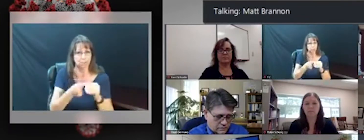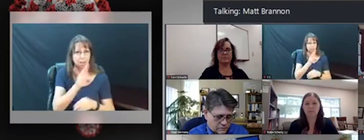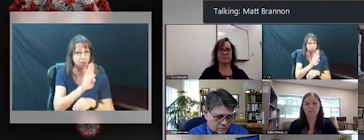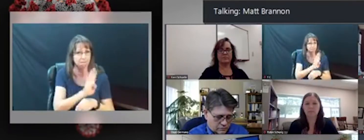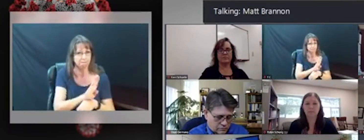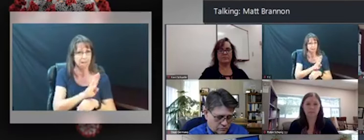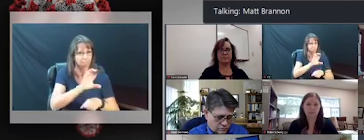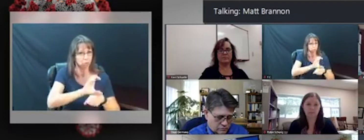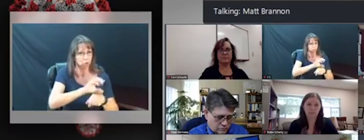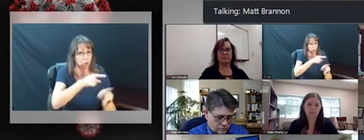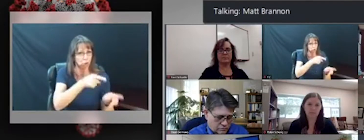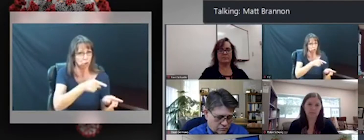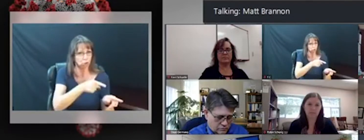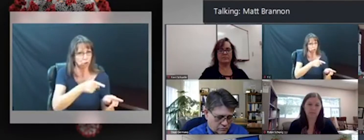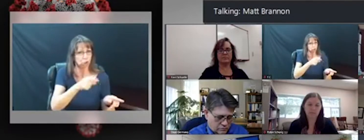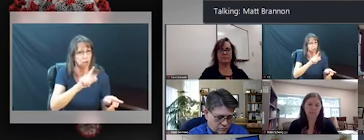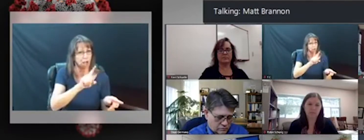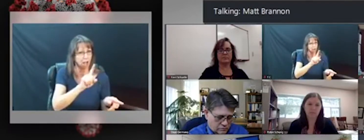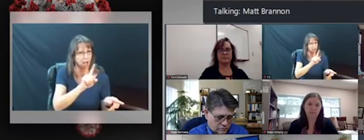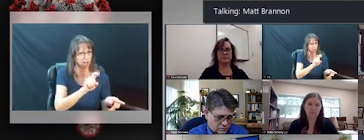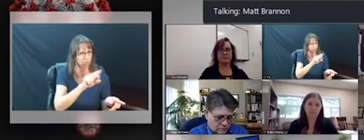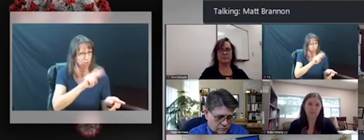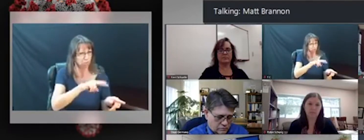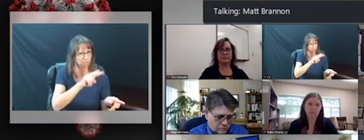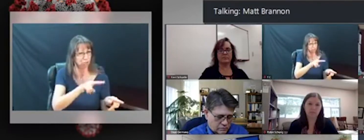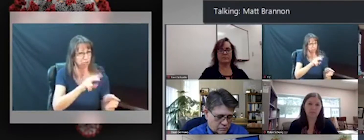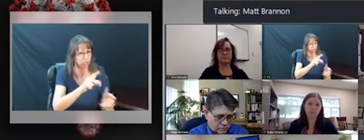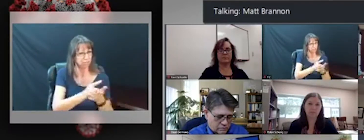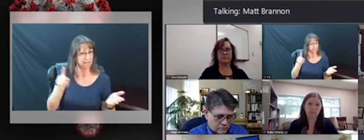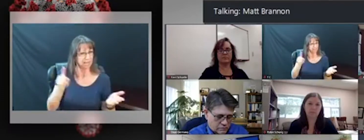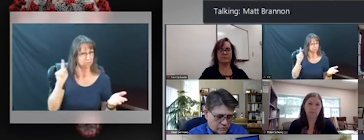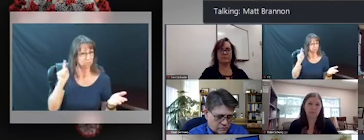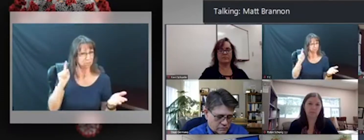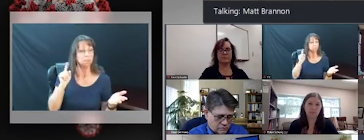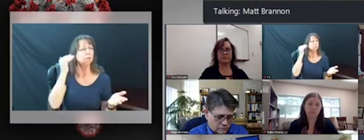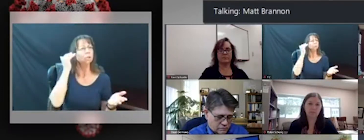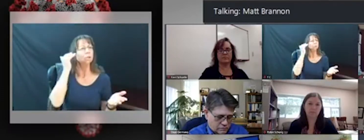I wondered if we know how many cases have been tied to Bethel since the beginning of pandemic.